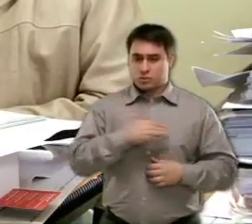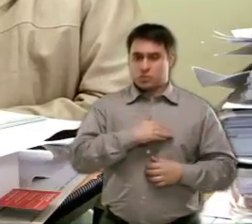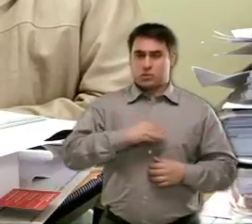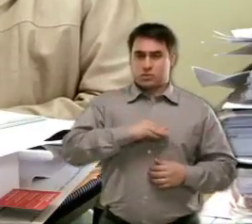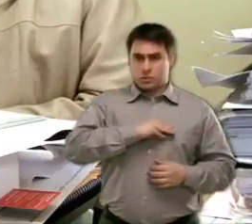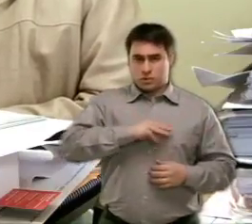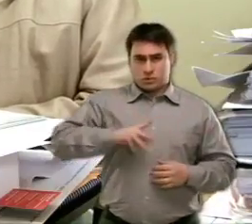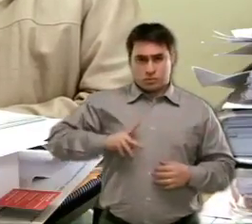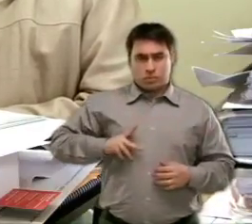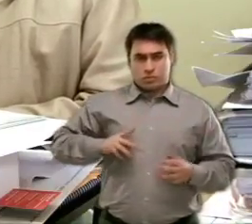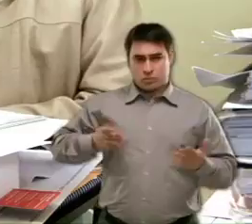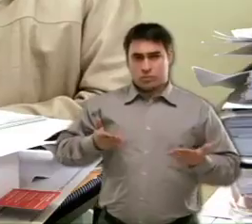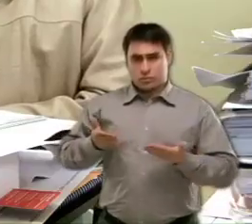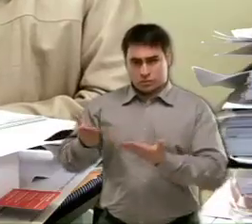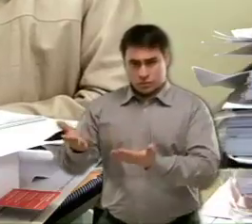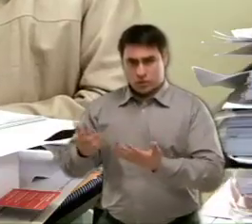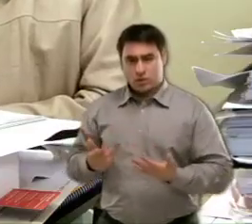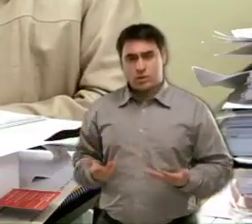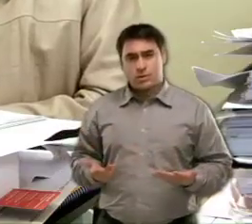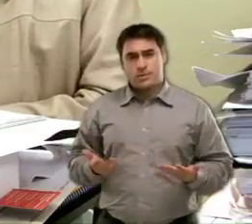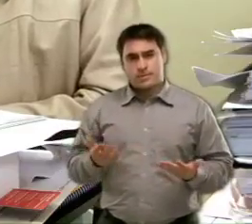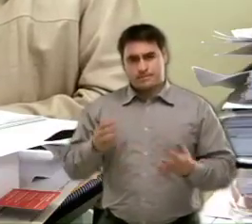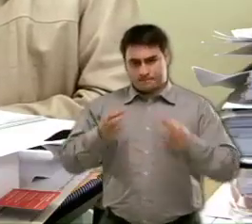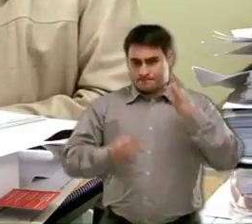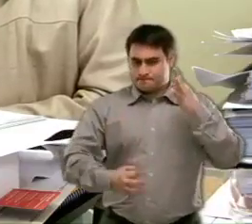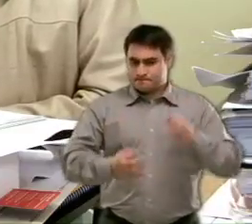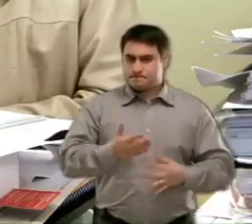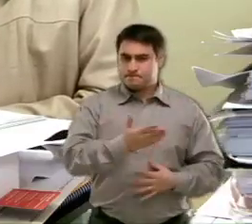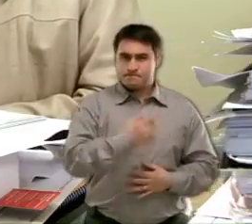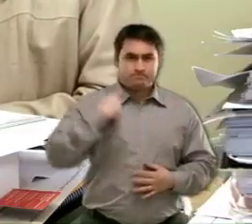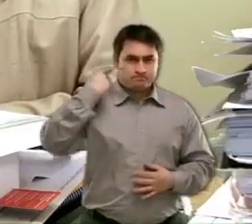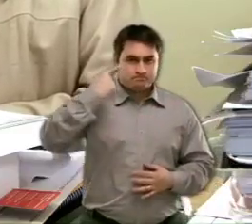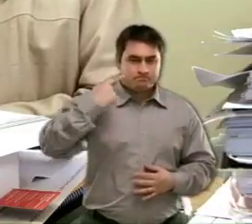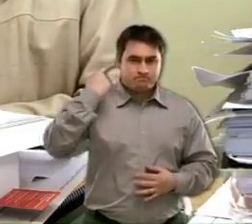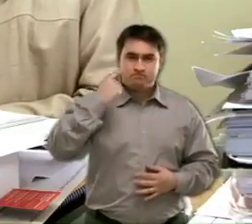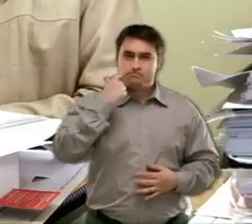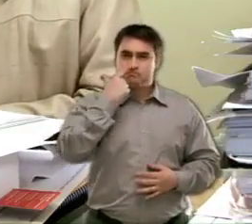to deal with the fact that the Government is